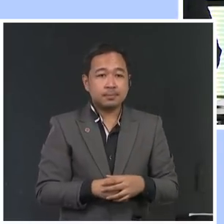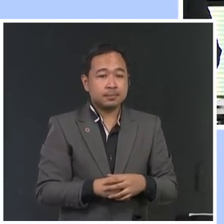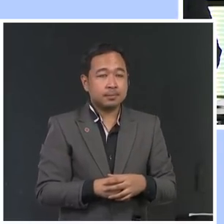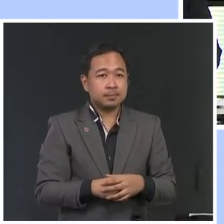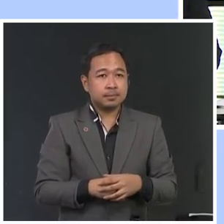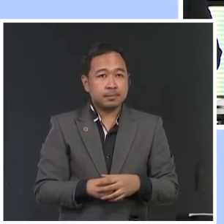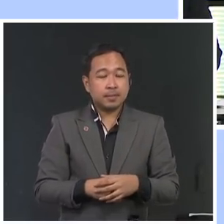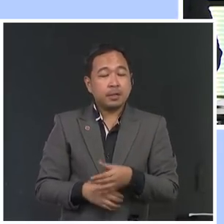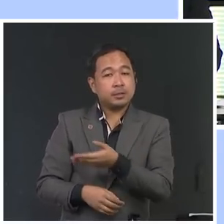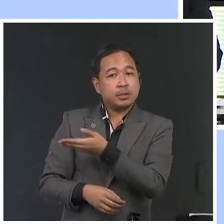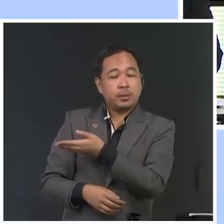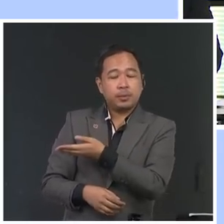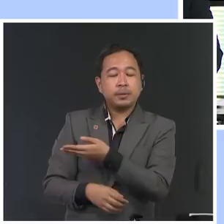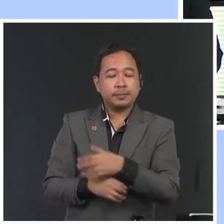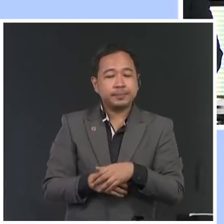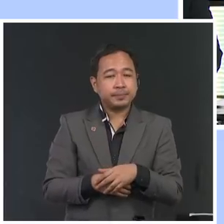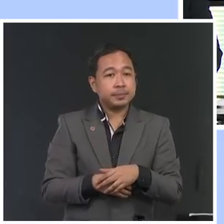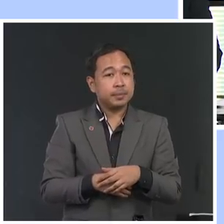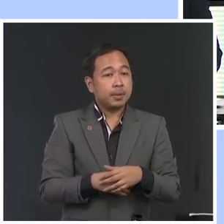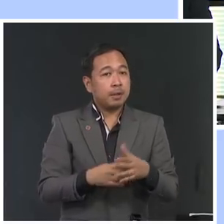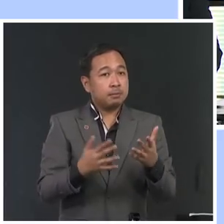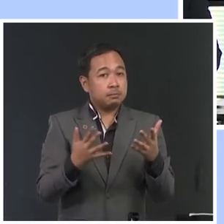Prefecture staff members, we have organized